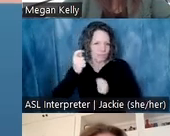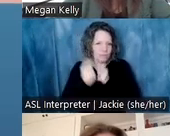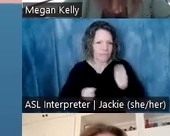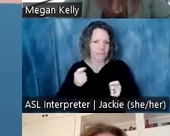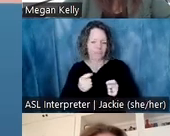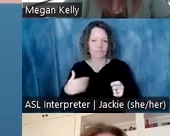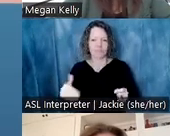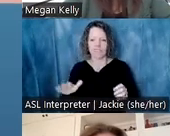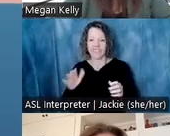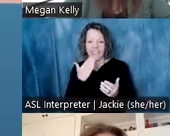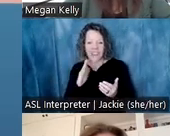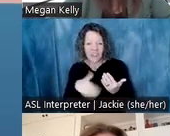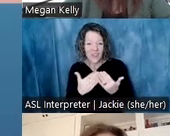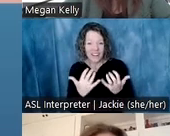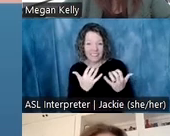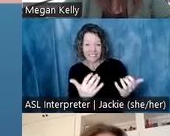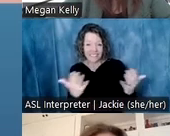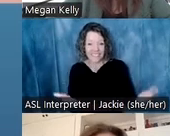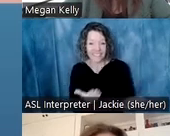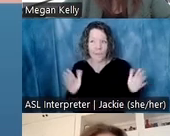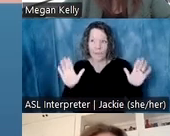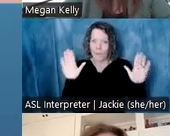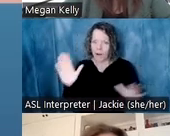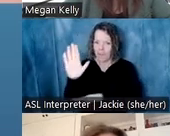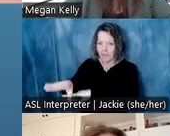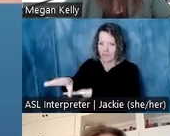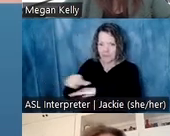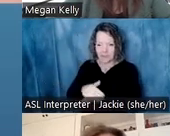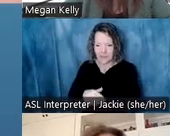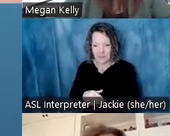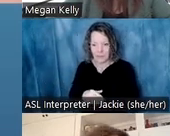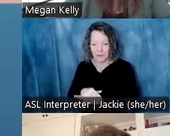been a fantastic day, it's been a lot of information to think about and incorporate